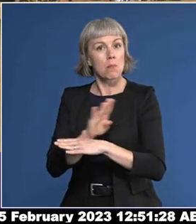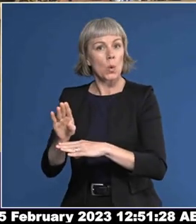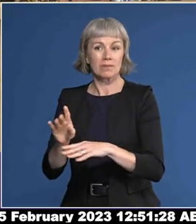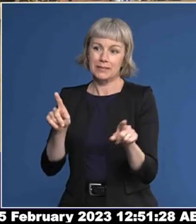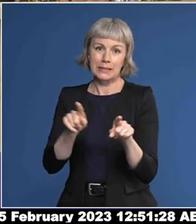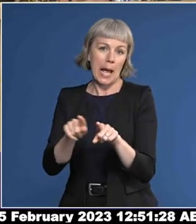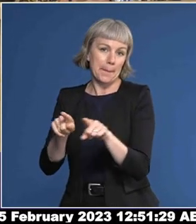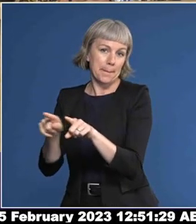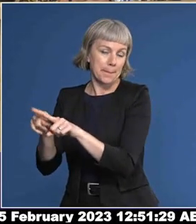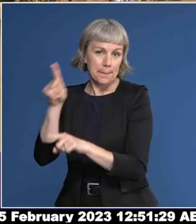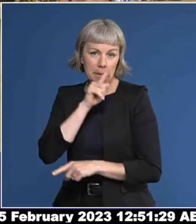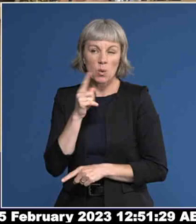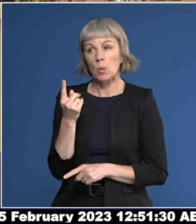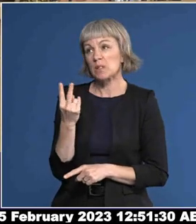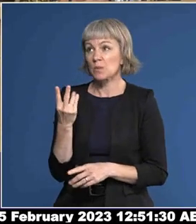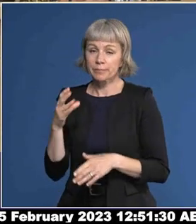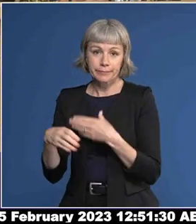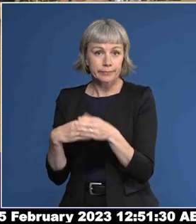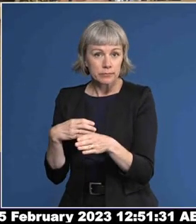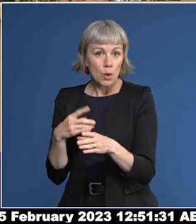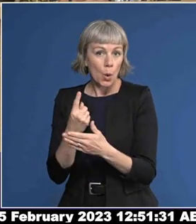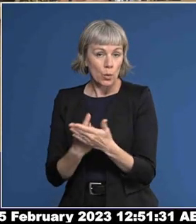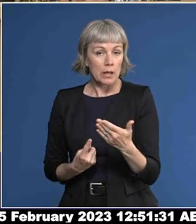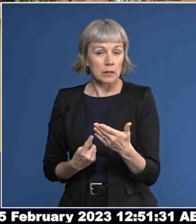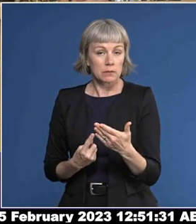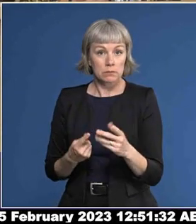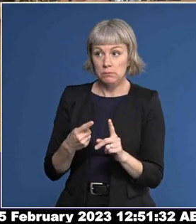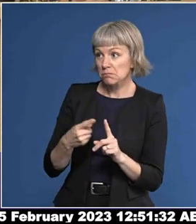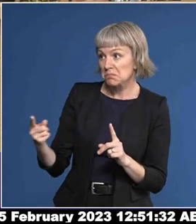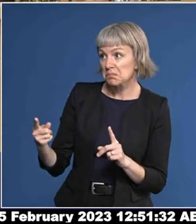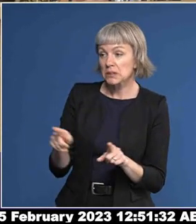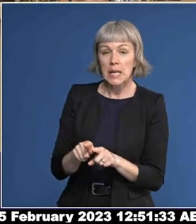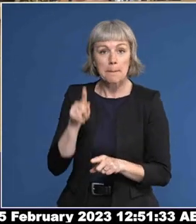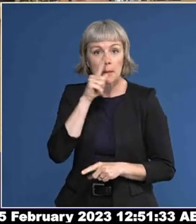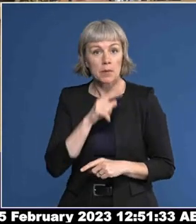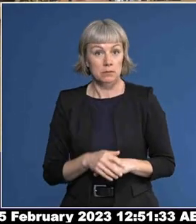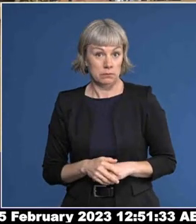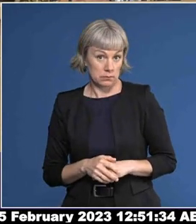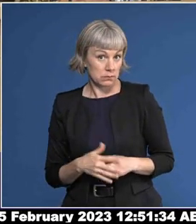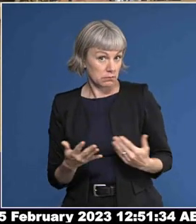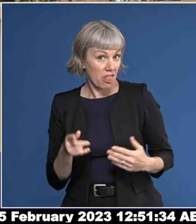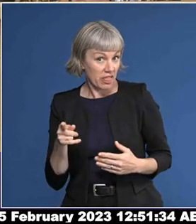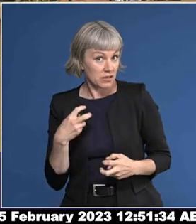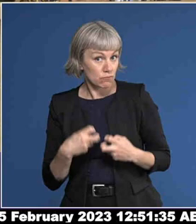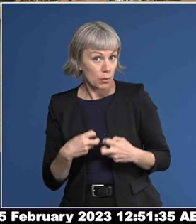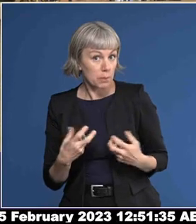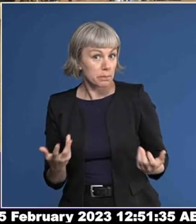two new additions, then is that not itself a difficulty in addressing the Commissioners'